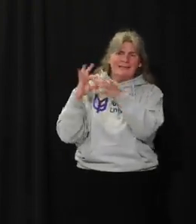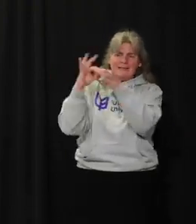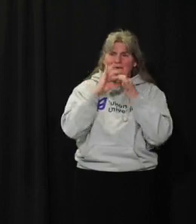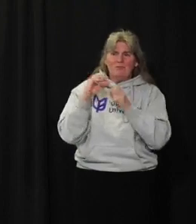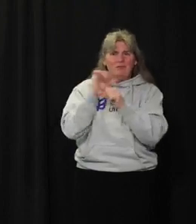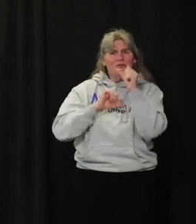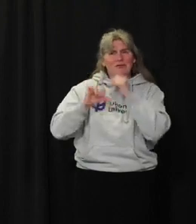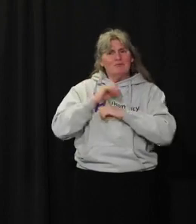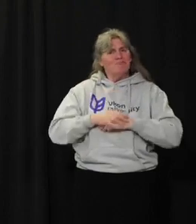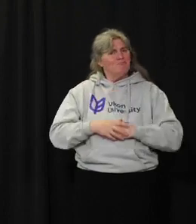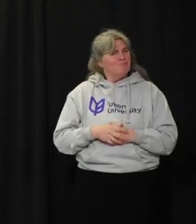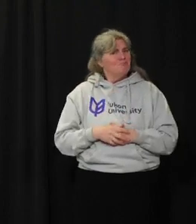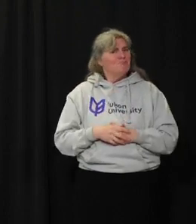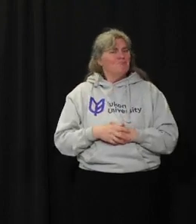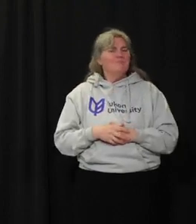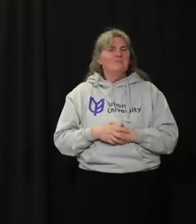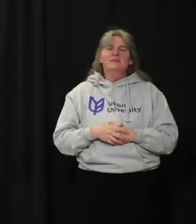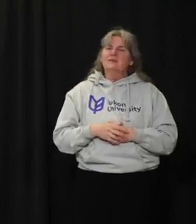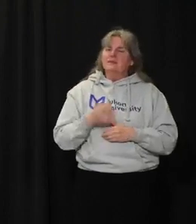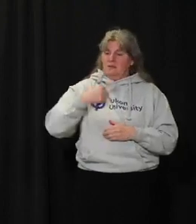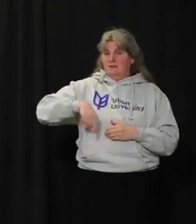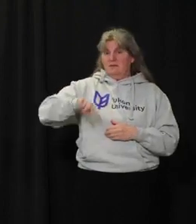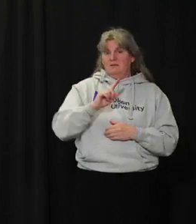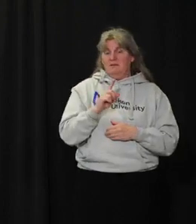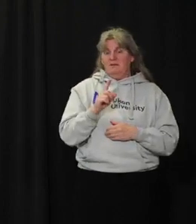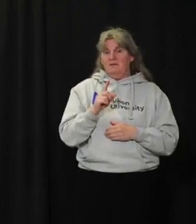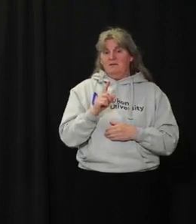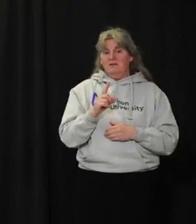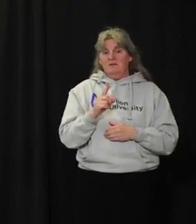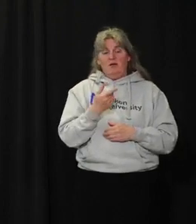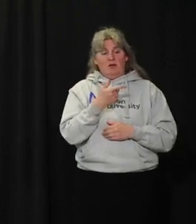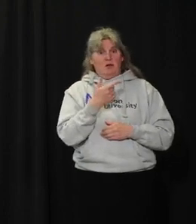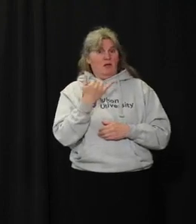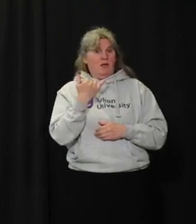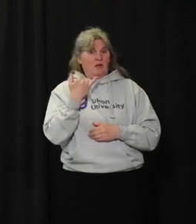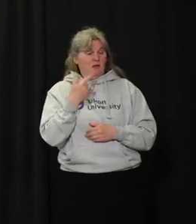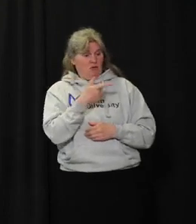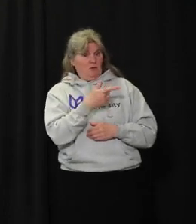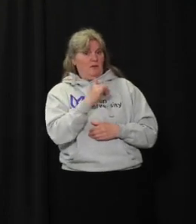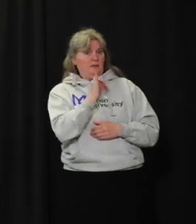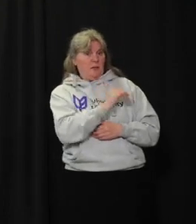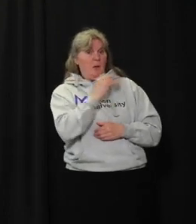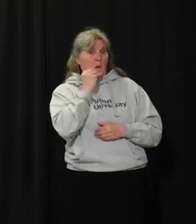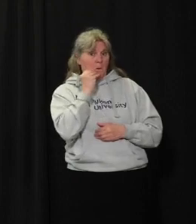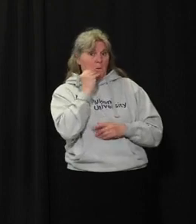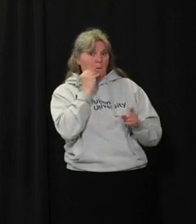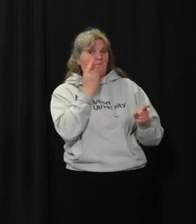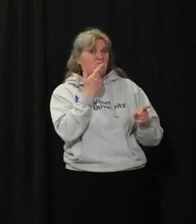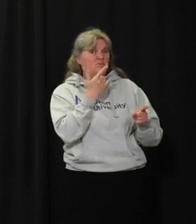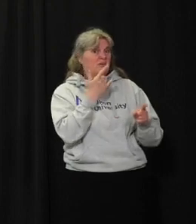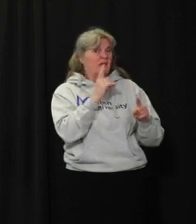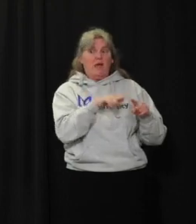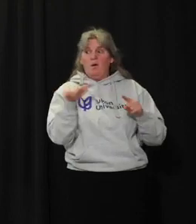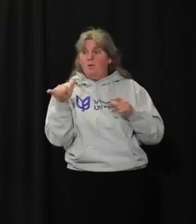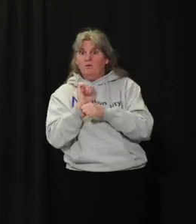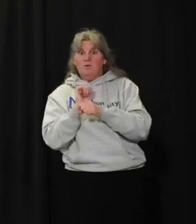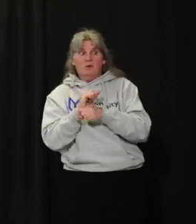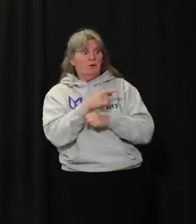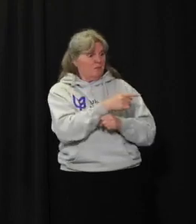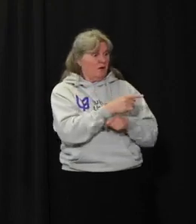connected. Those of us who are staying at home can only do so because of these front-line workers who